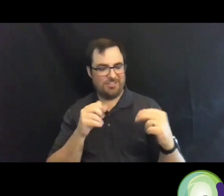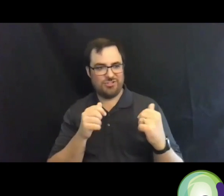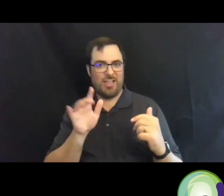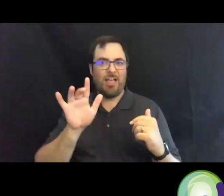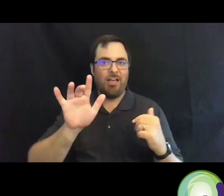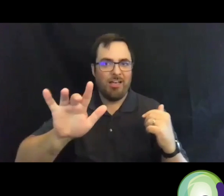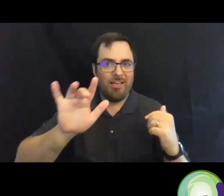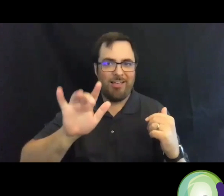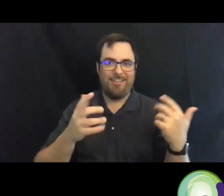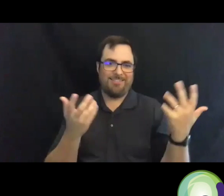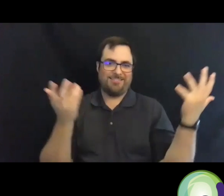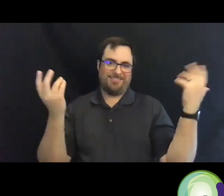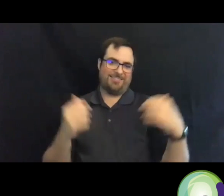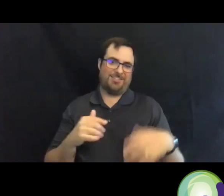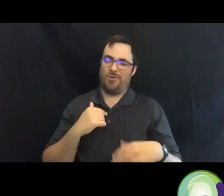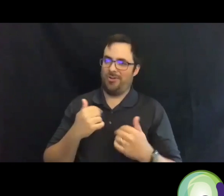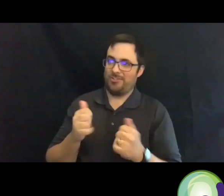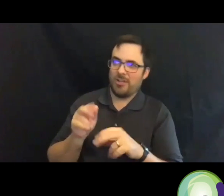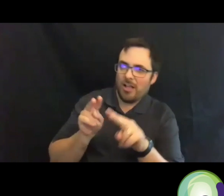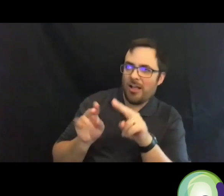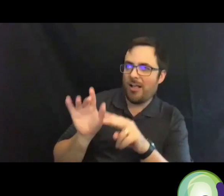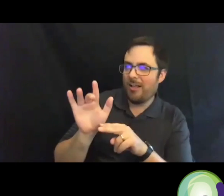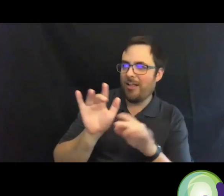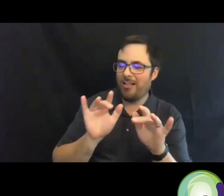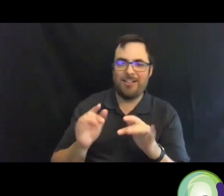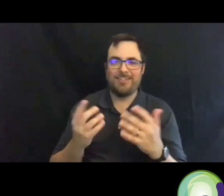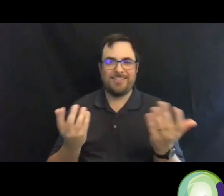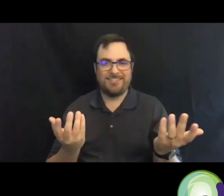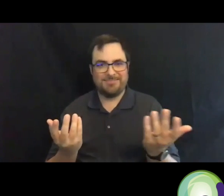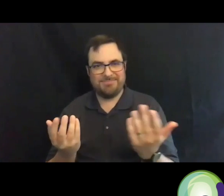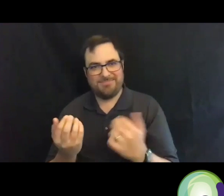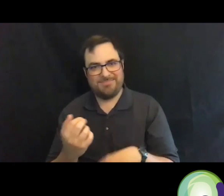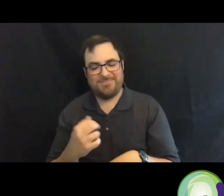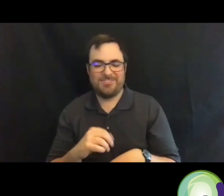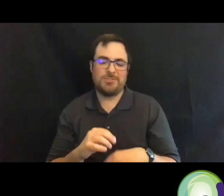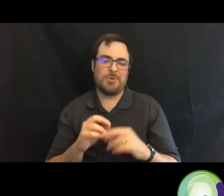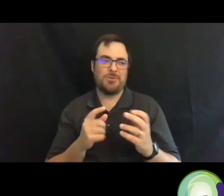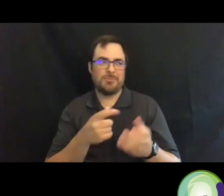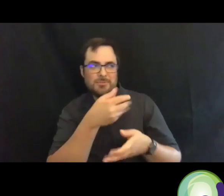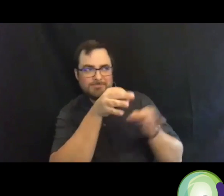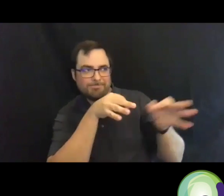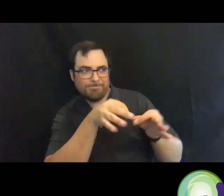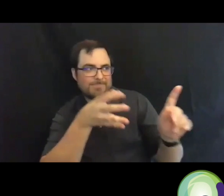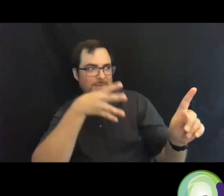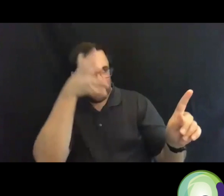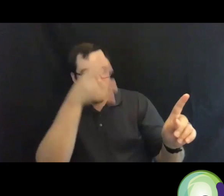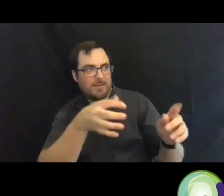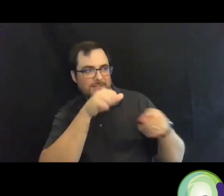and so just showing the parents and hopefully they grasp enough to continue practicing at home is what's working